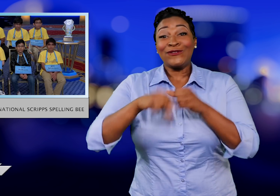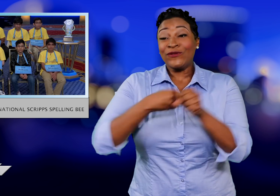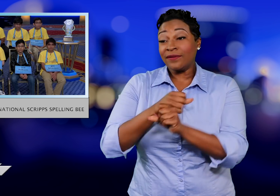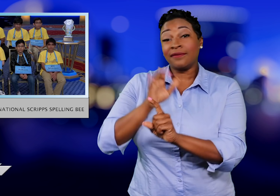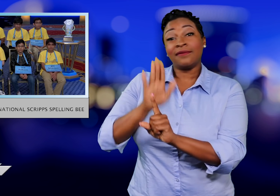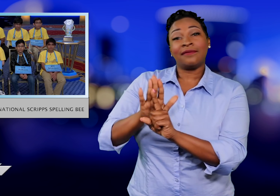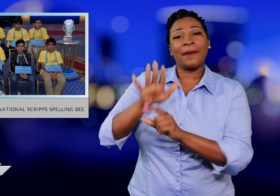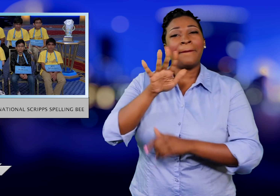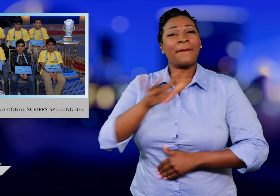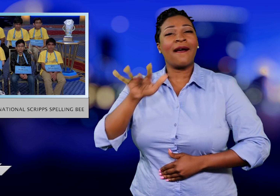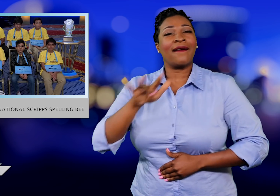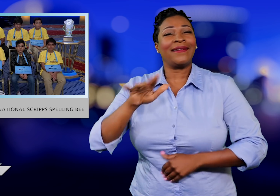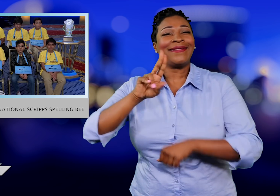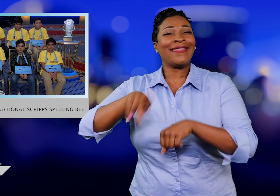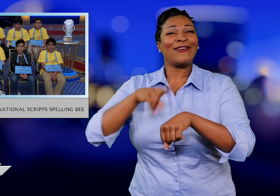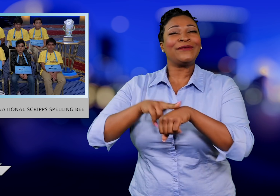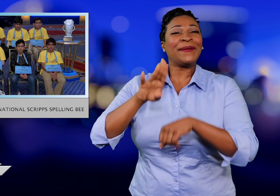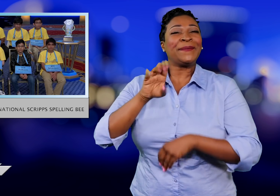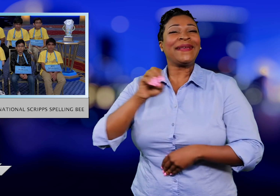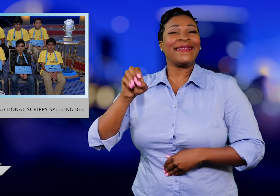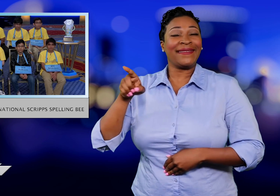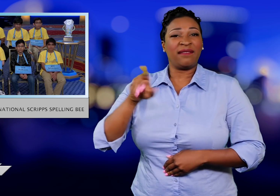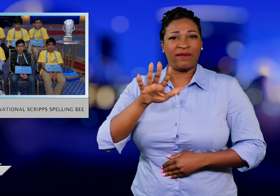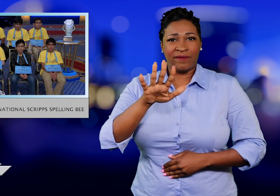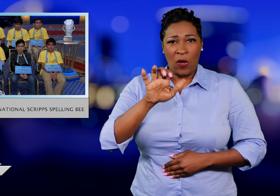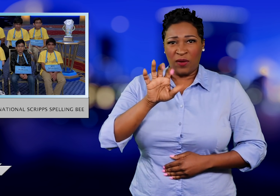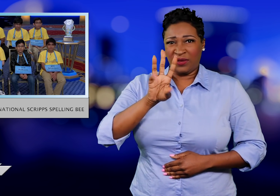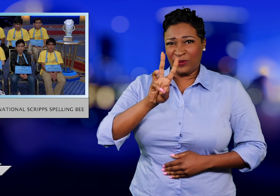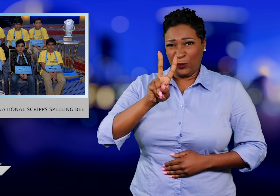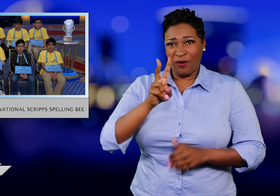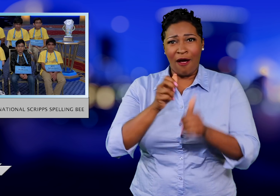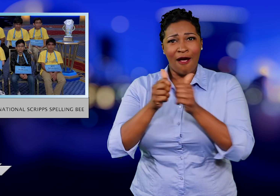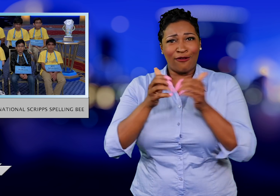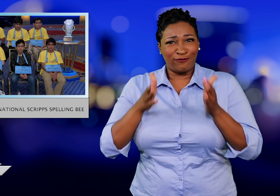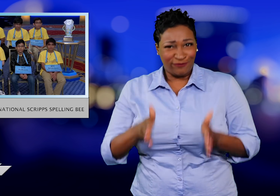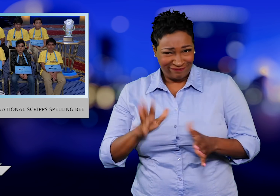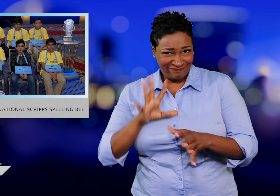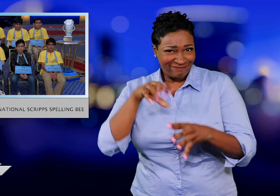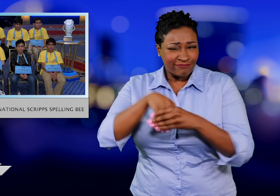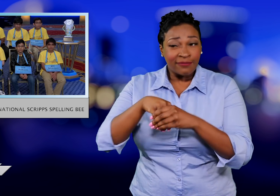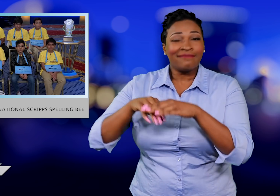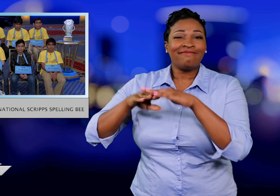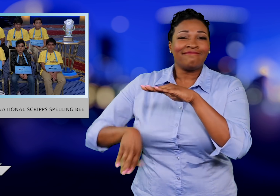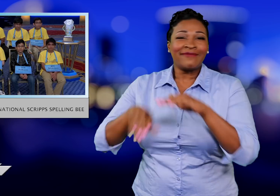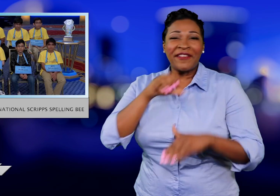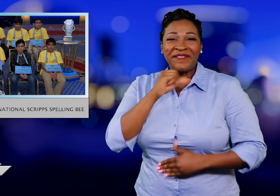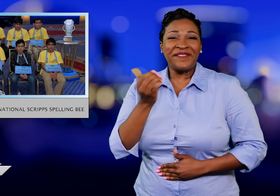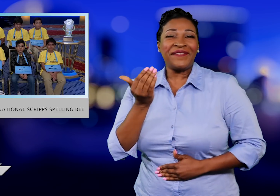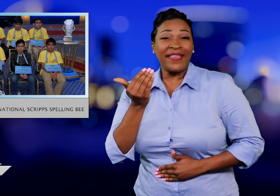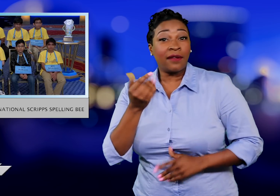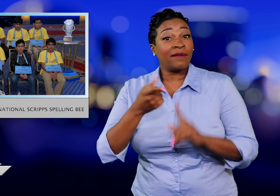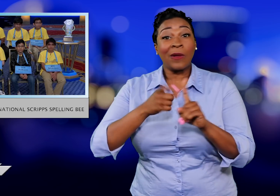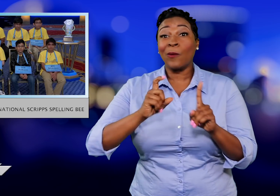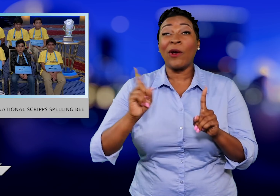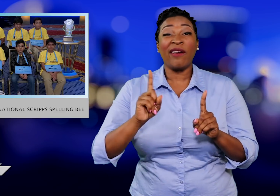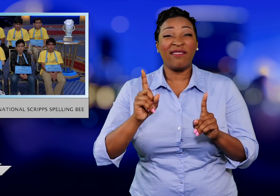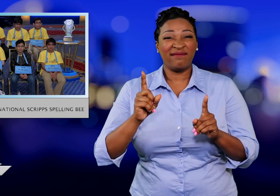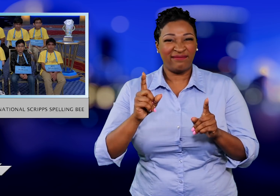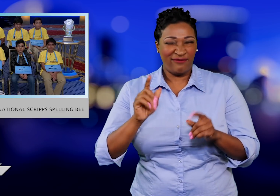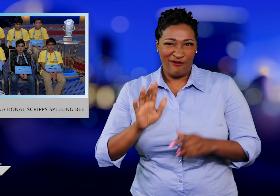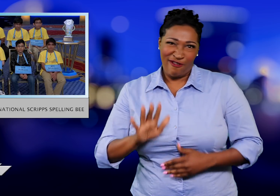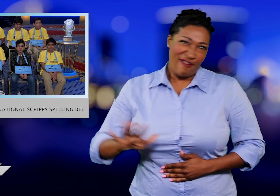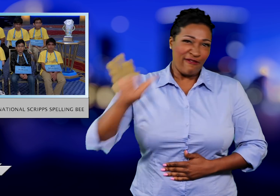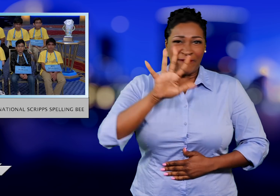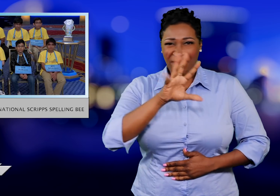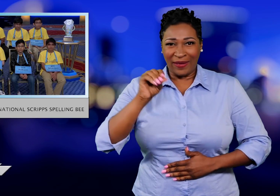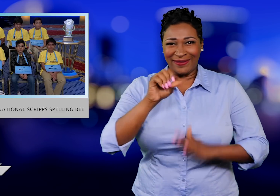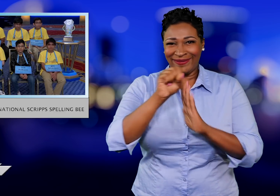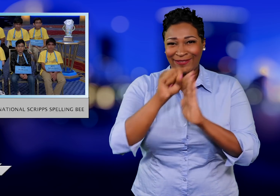This year's national spelling bee featured 562 contestants ages 15 and younger, representing